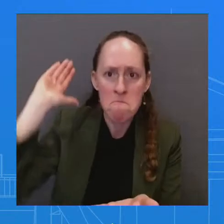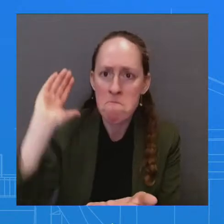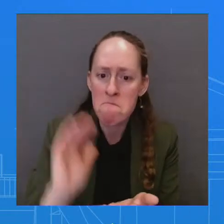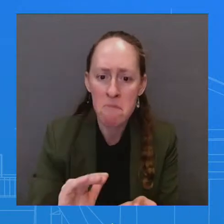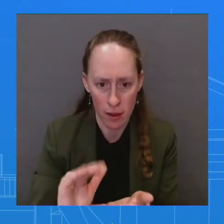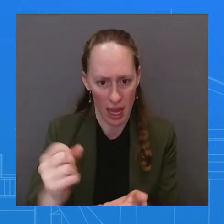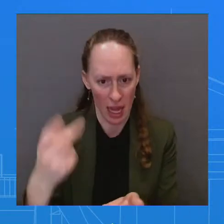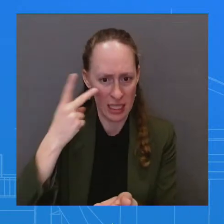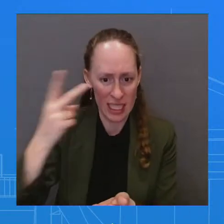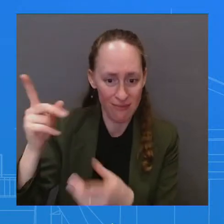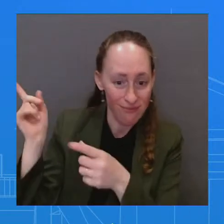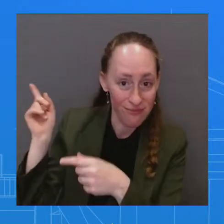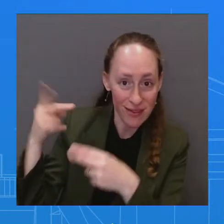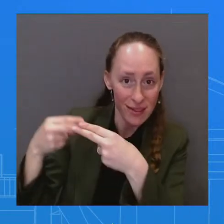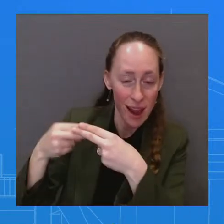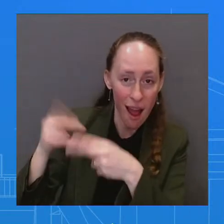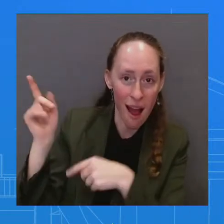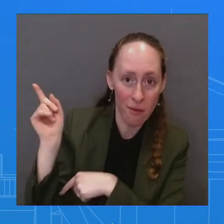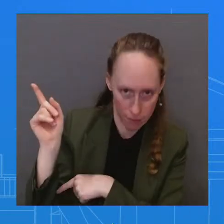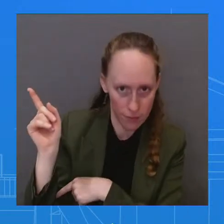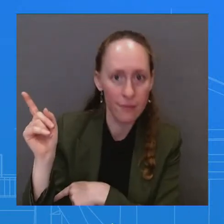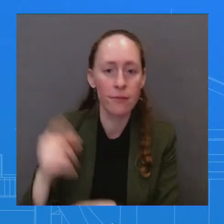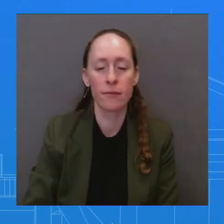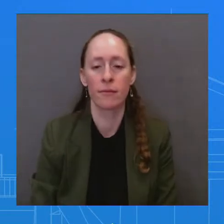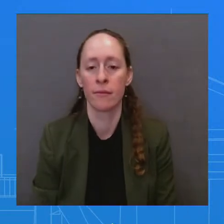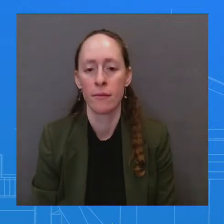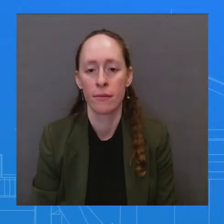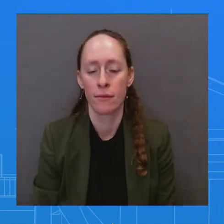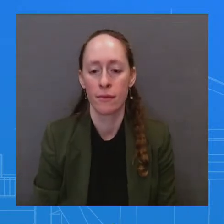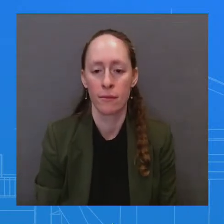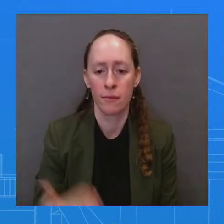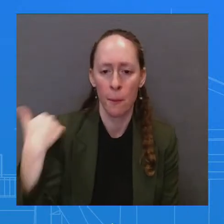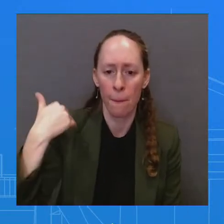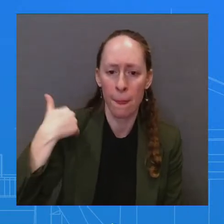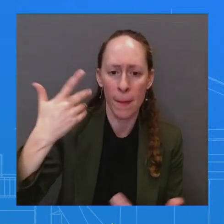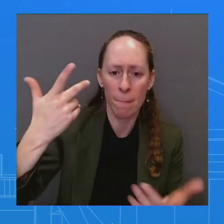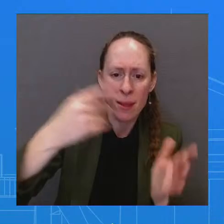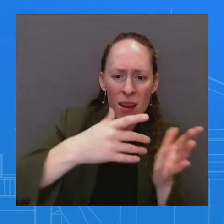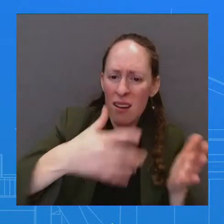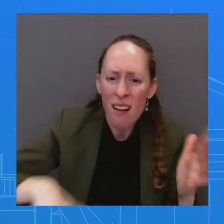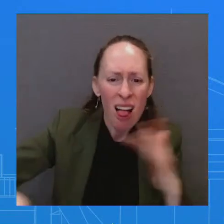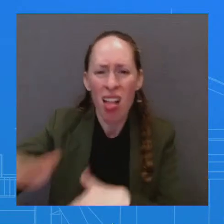Republicans in Congress want to undo that progress by cutting investments in infrastructure,